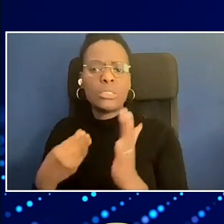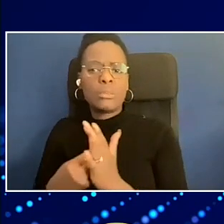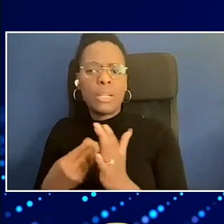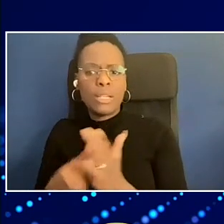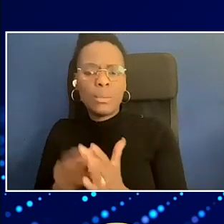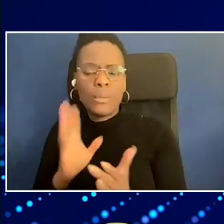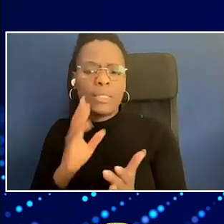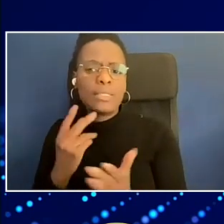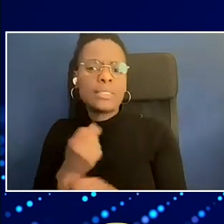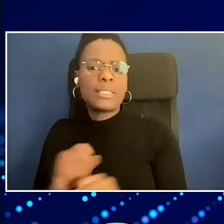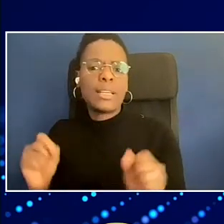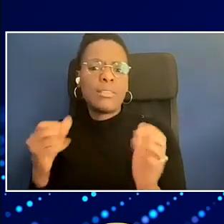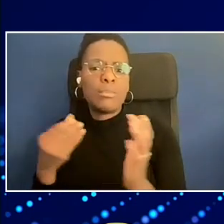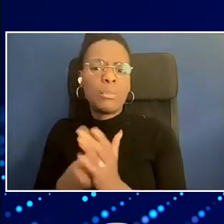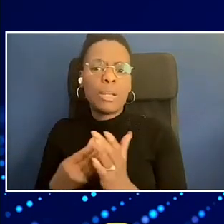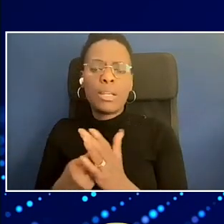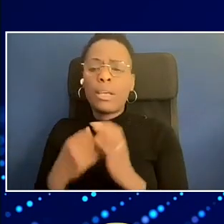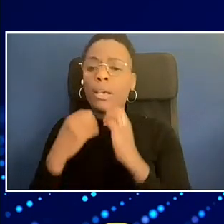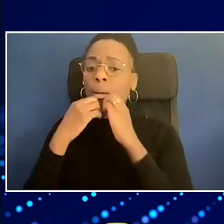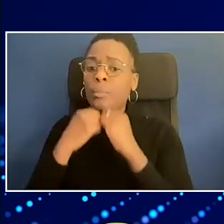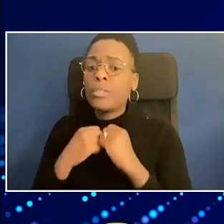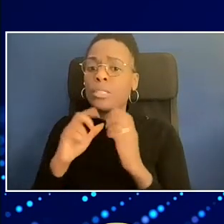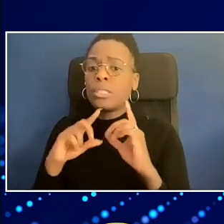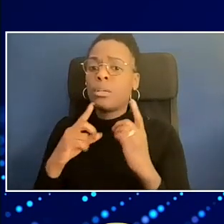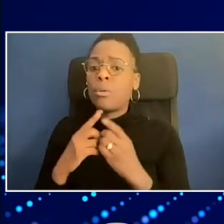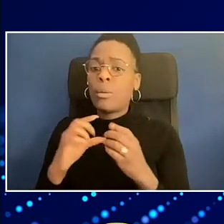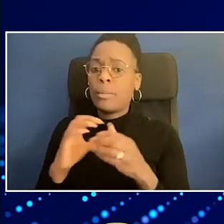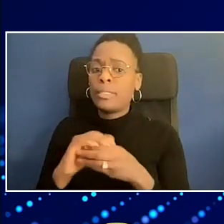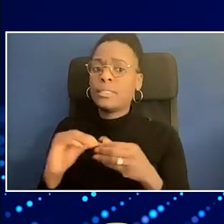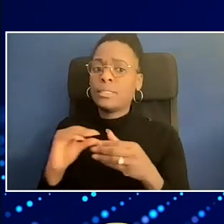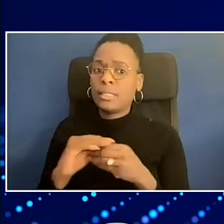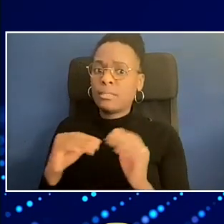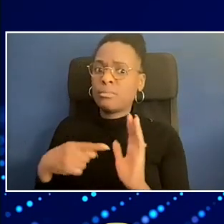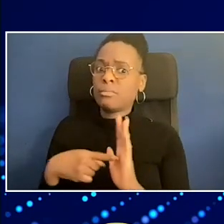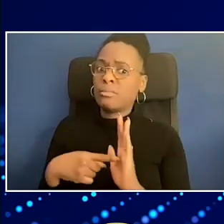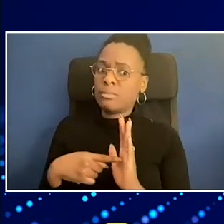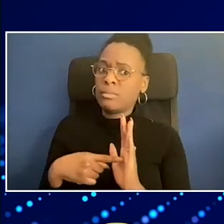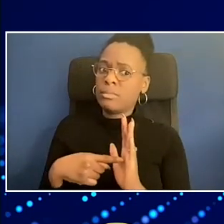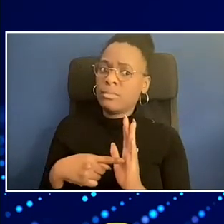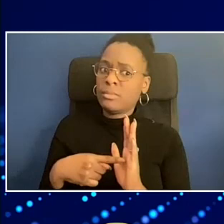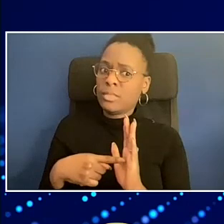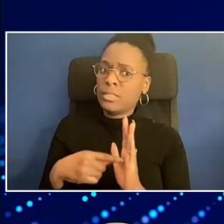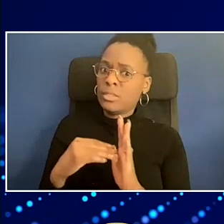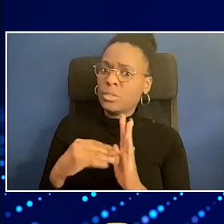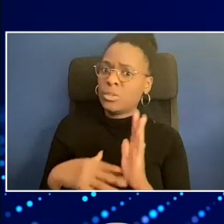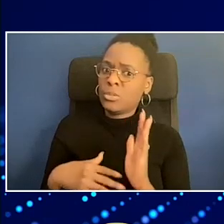and I appreciate the Department saying it is students money. So I would put those two things forward and say that if it does